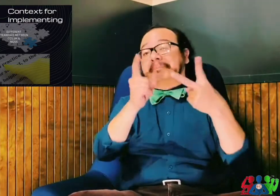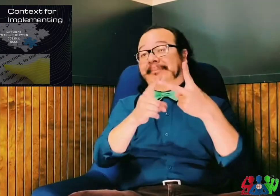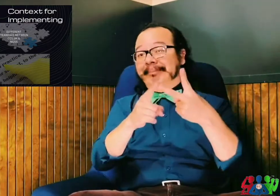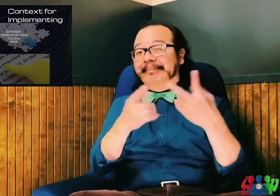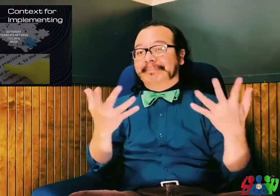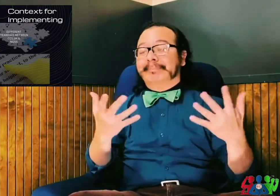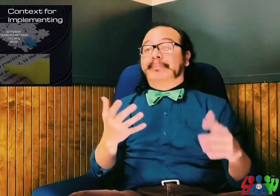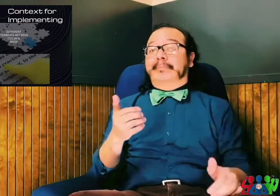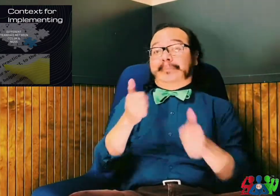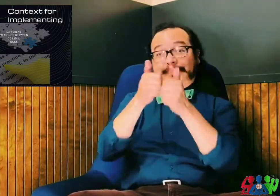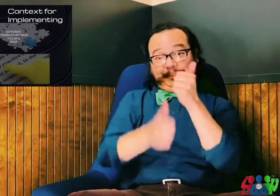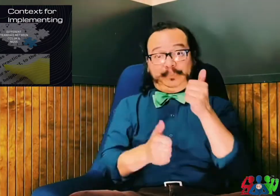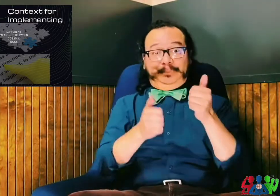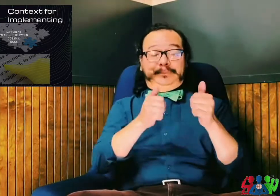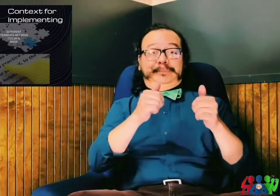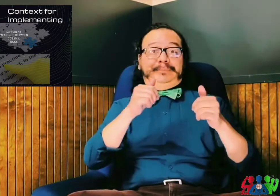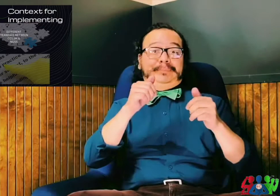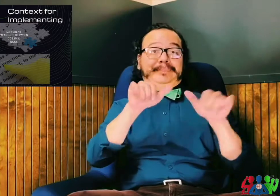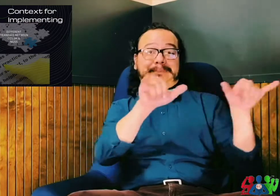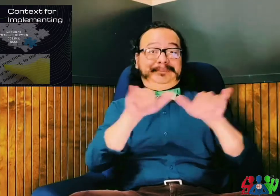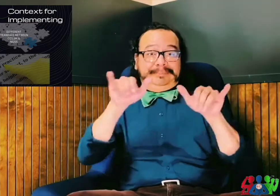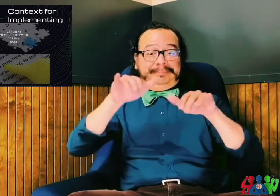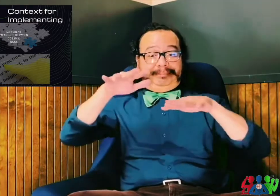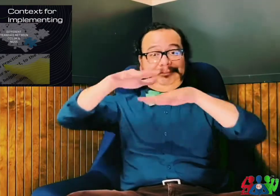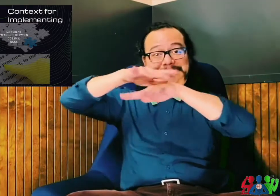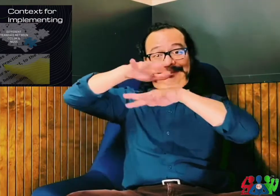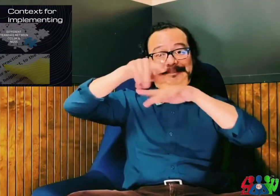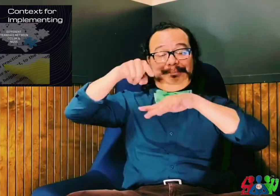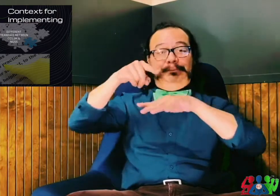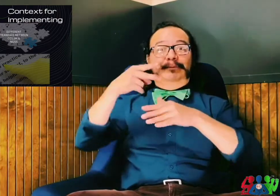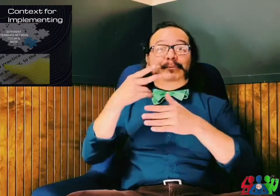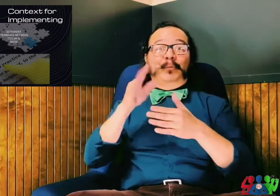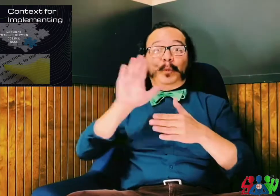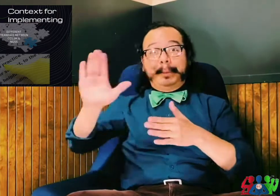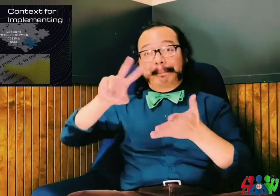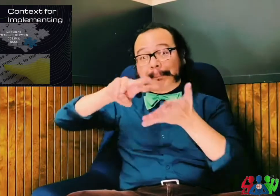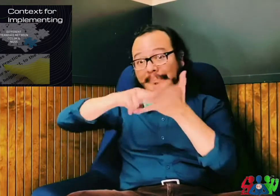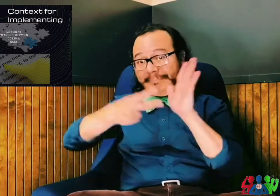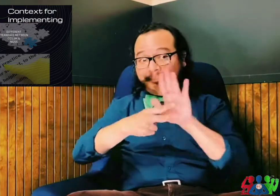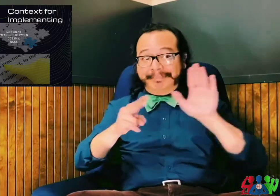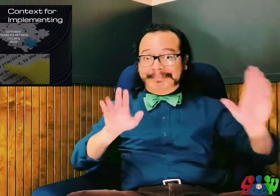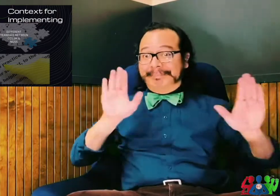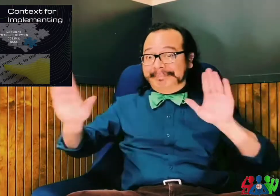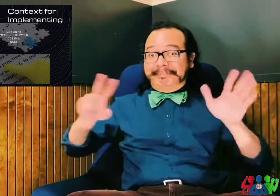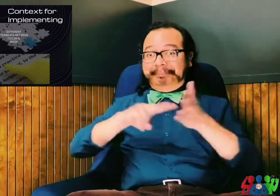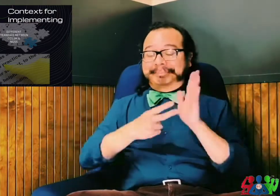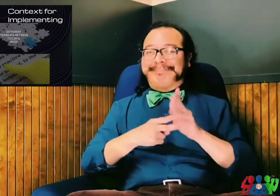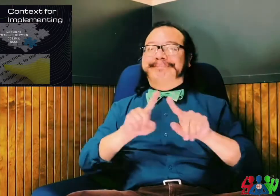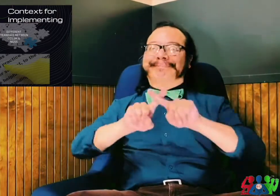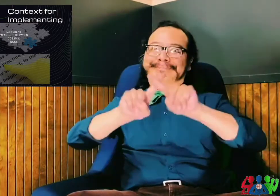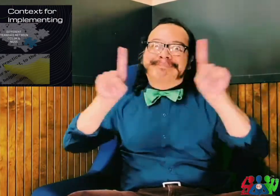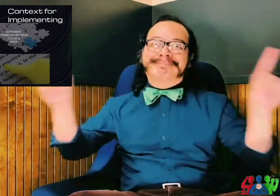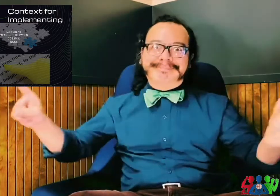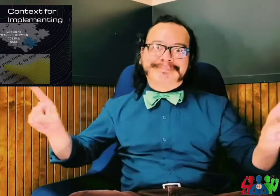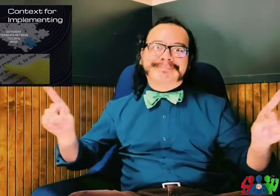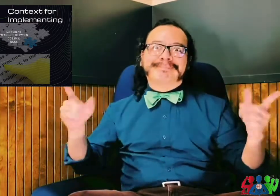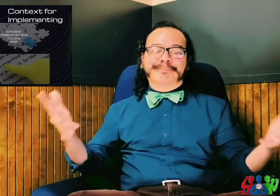A second challenge is the partial overlap in some of the practices identified in the CCSSM and NGSS, where the same terms have different meanings.